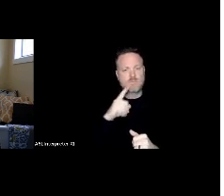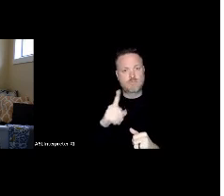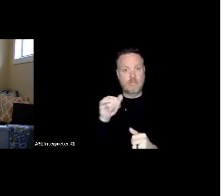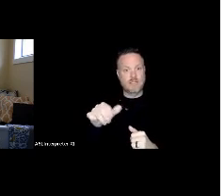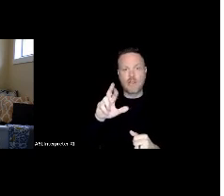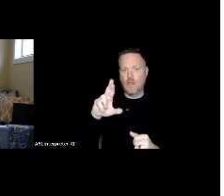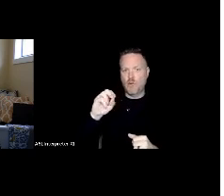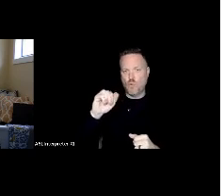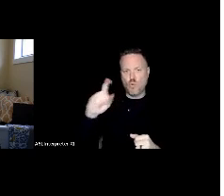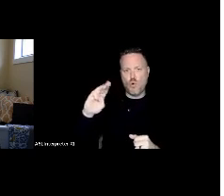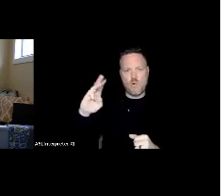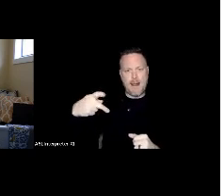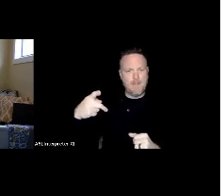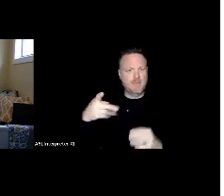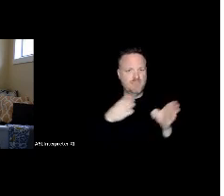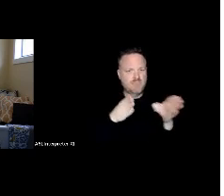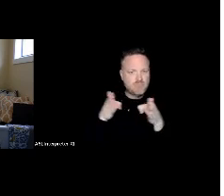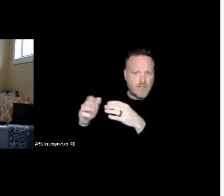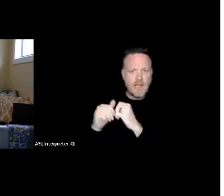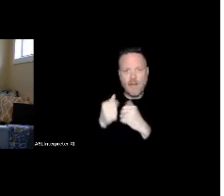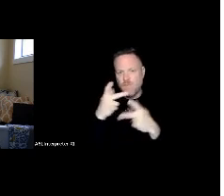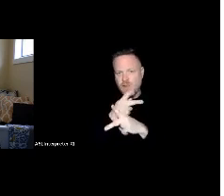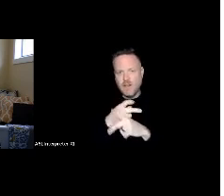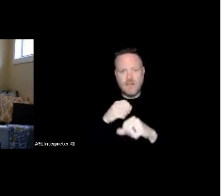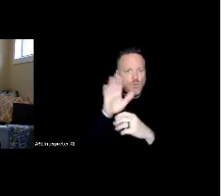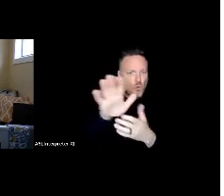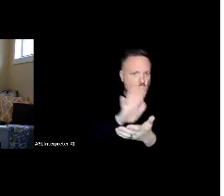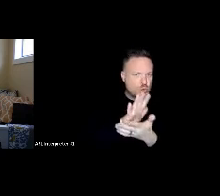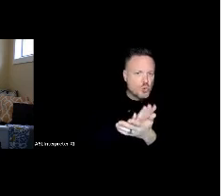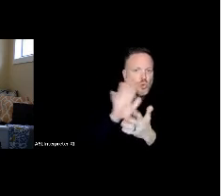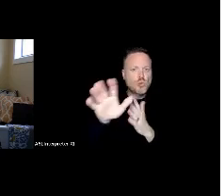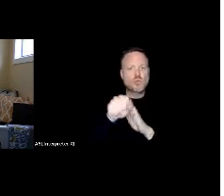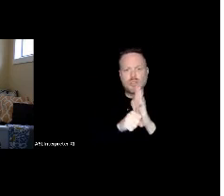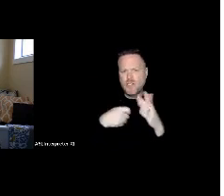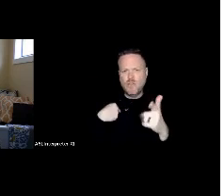help you figure out in your schools, in your state, do you have those components covered.